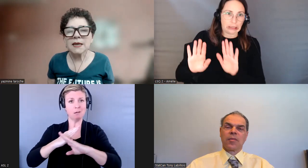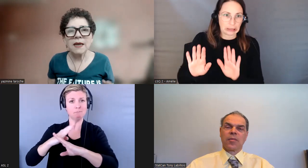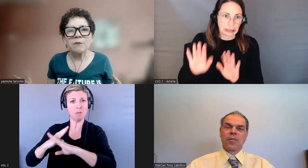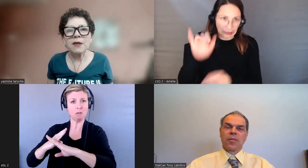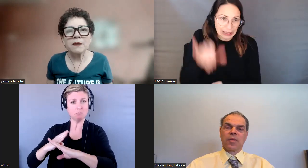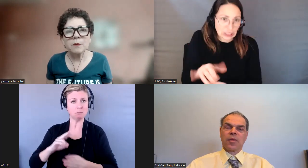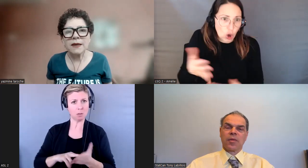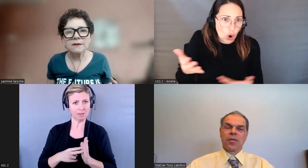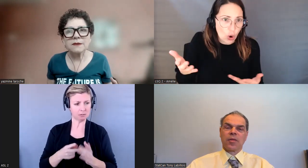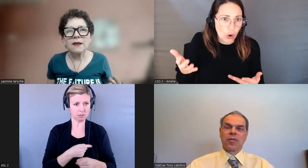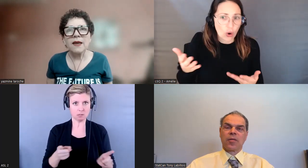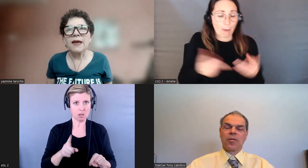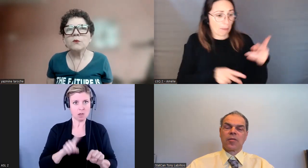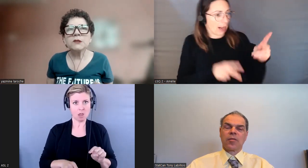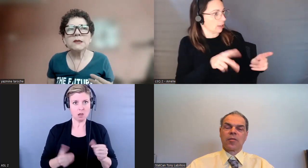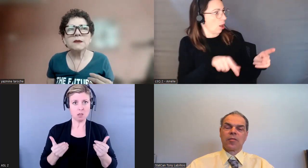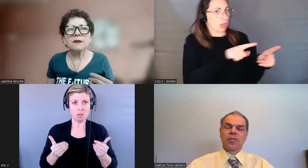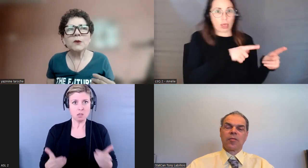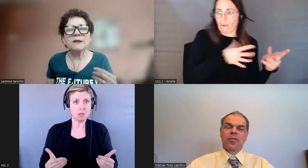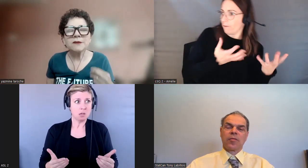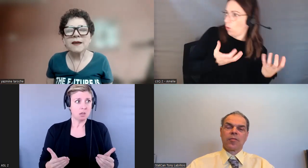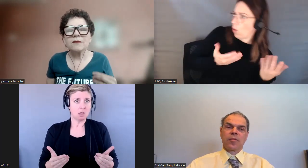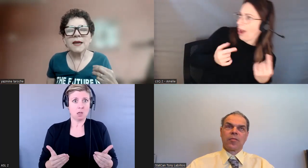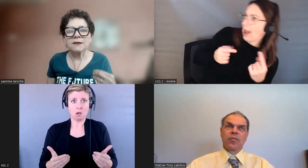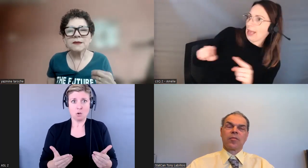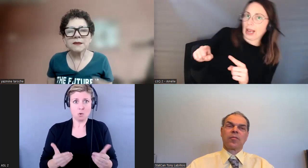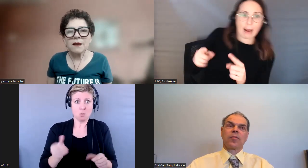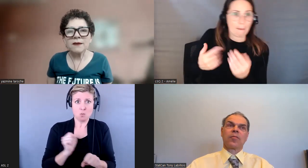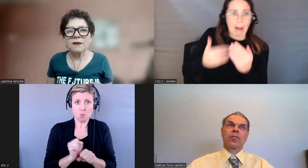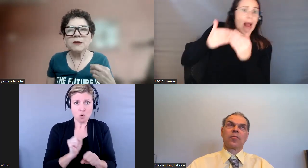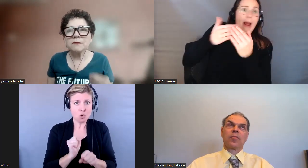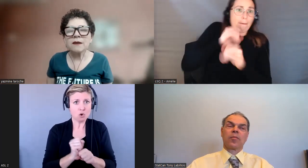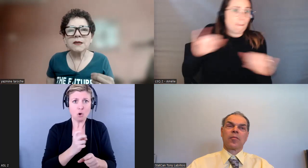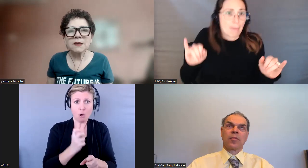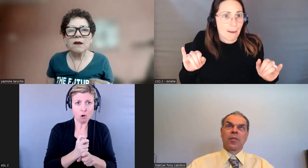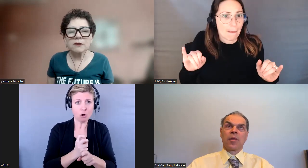they can't be their best and we just we lose out as a society we lose out as a culture